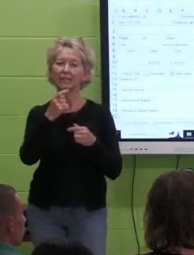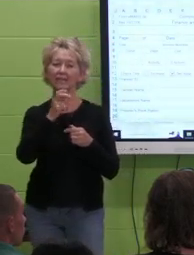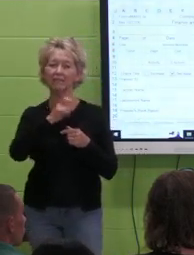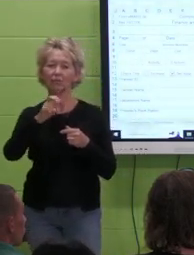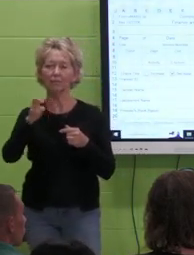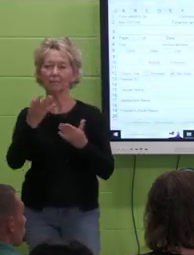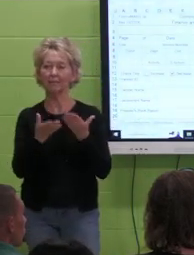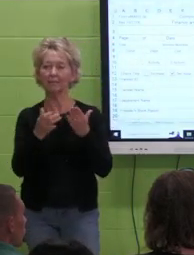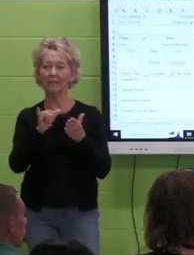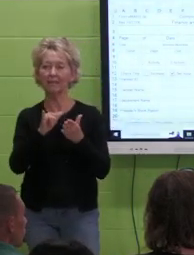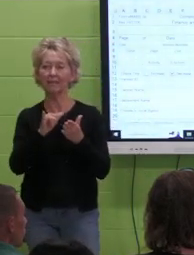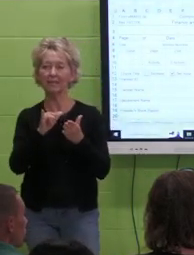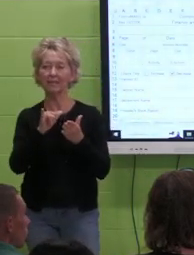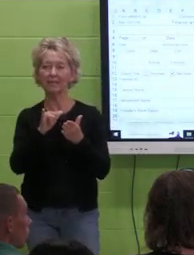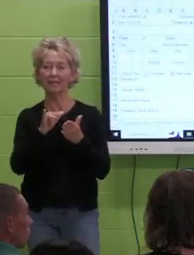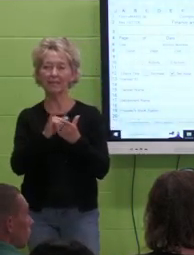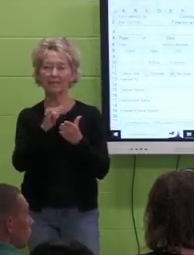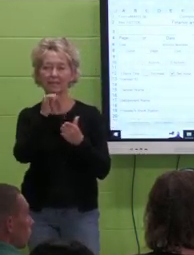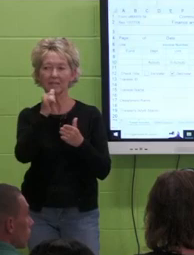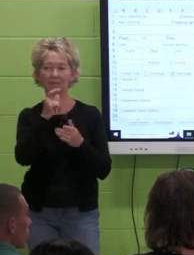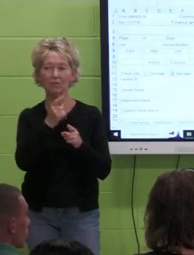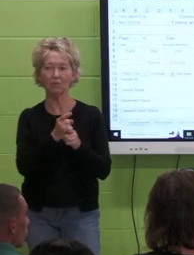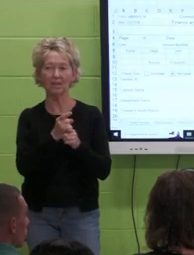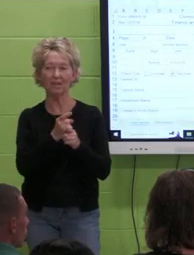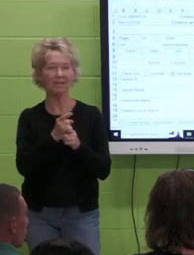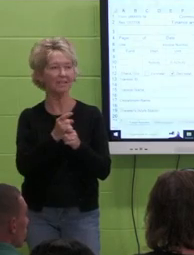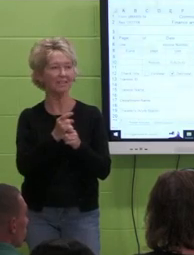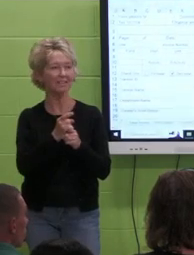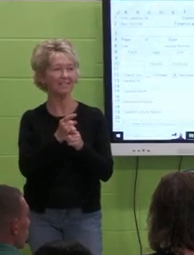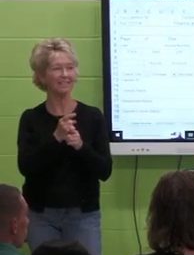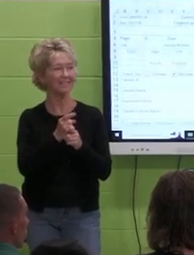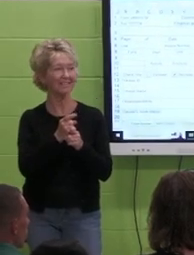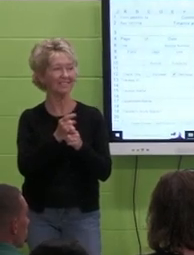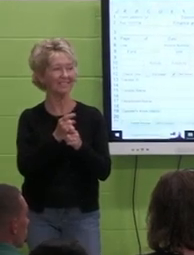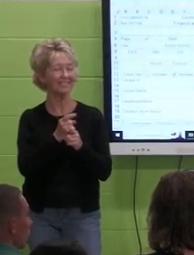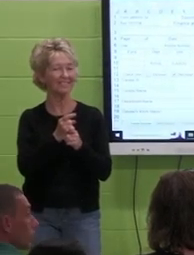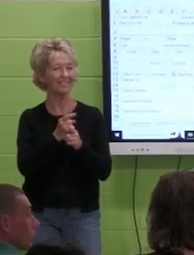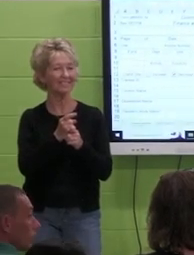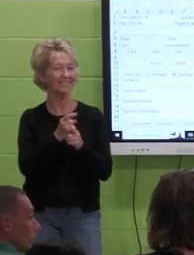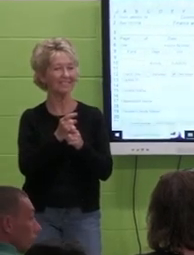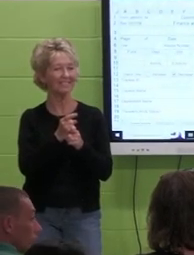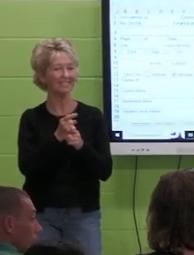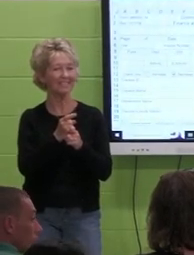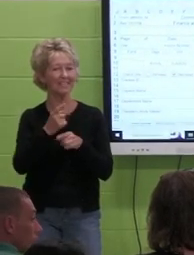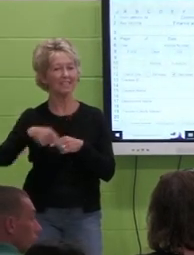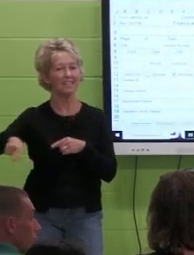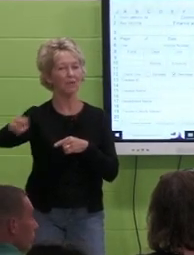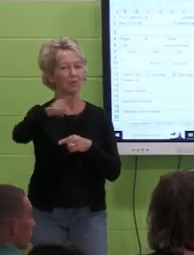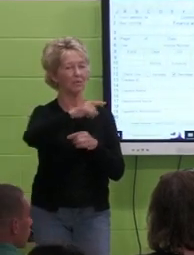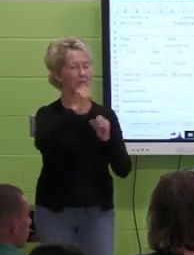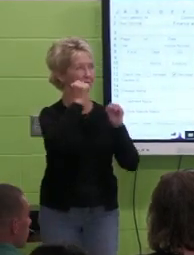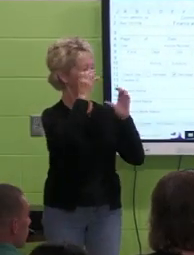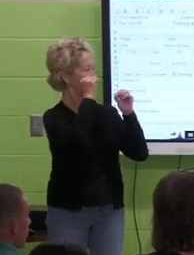right we're just all very shy.